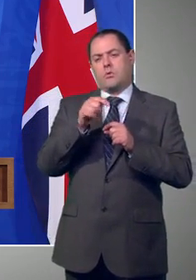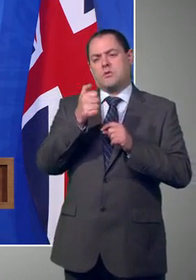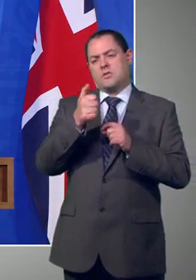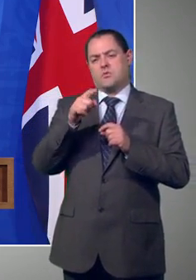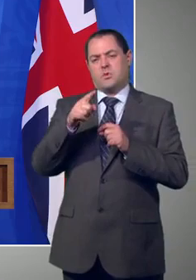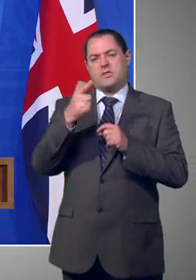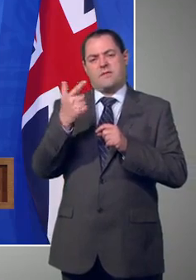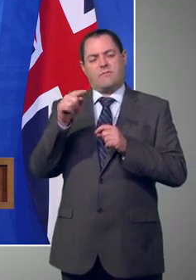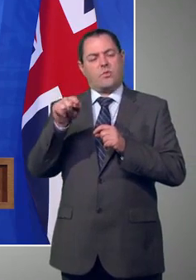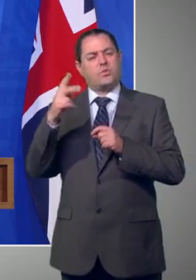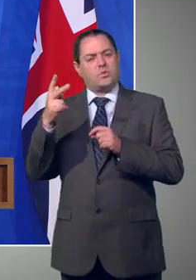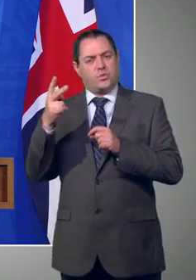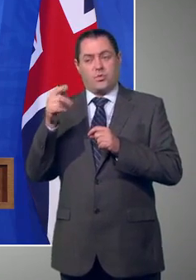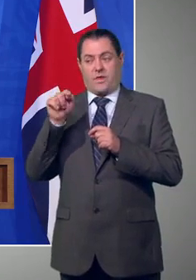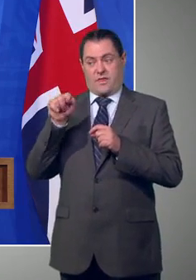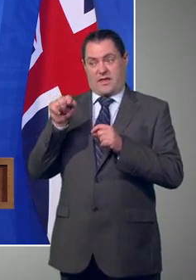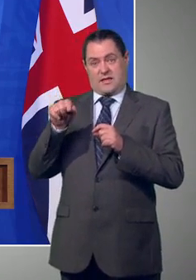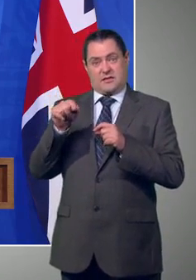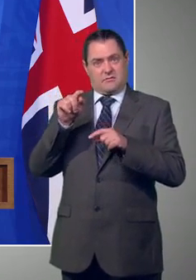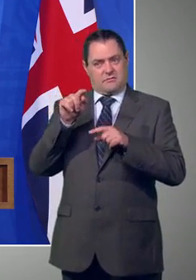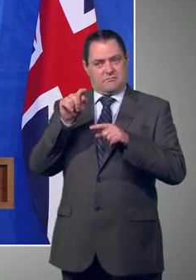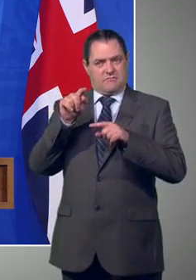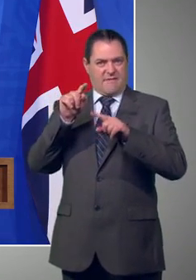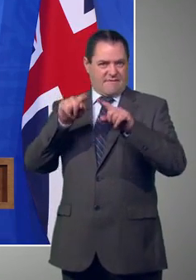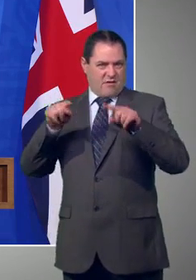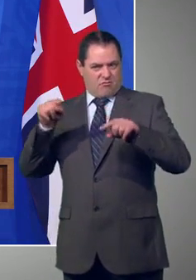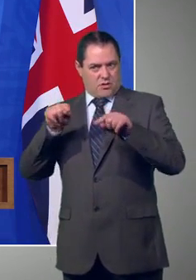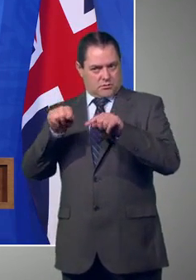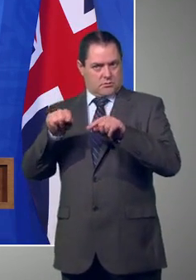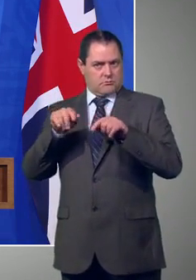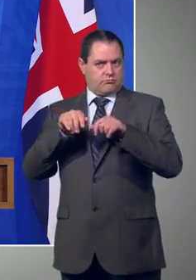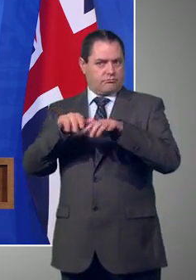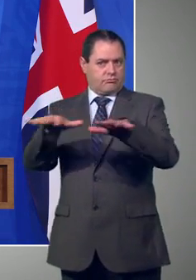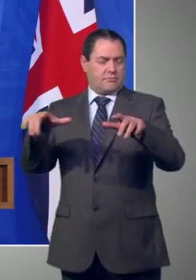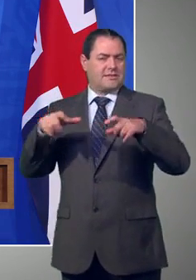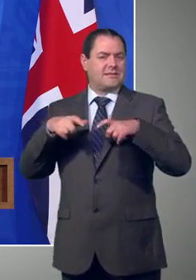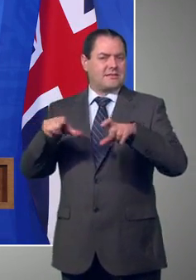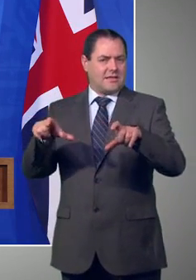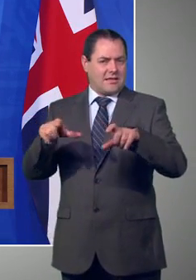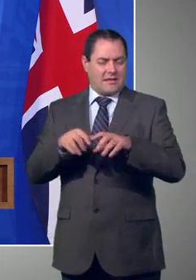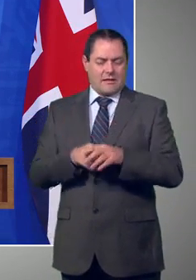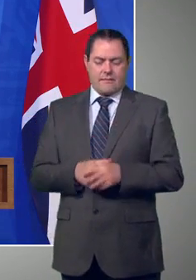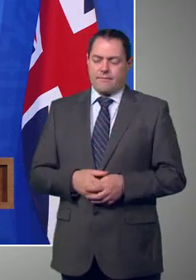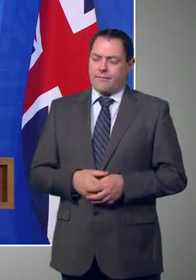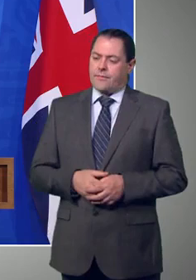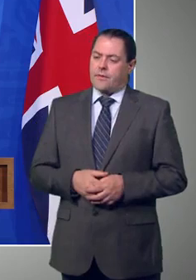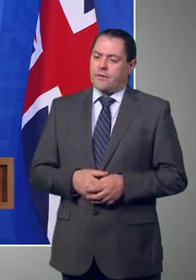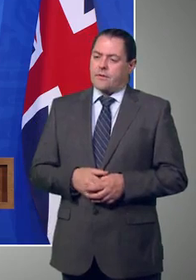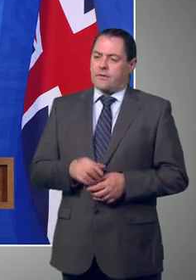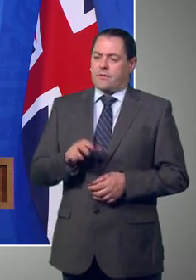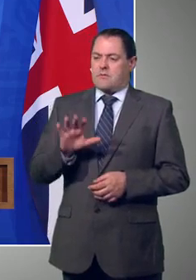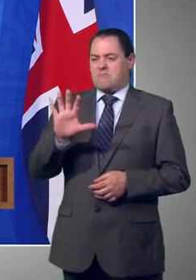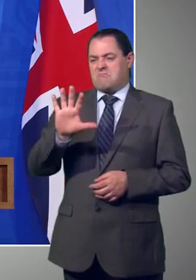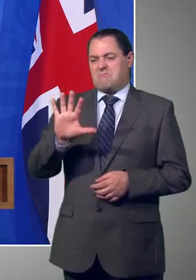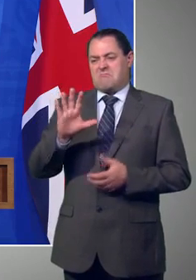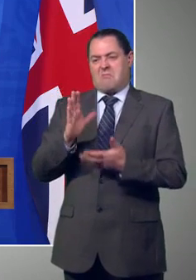and the latest estimates are that more than half and